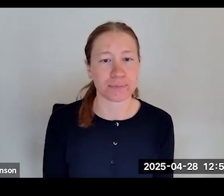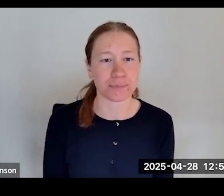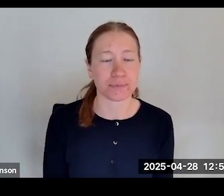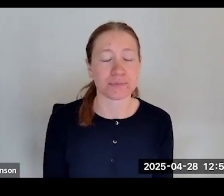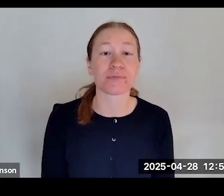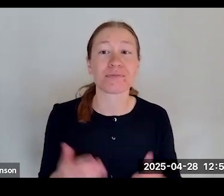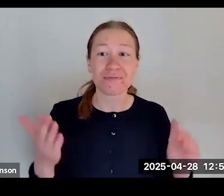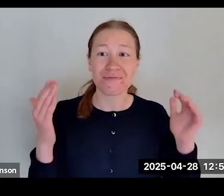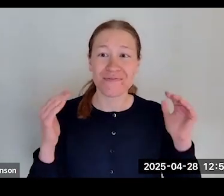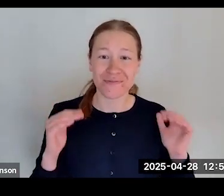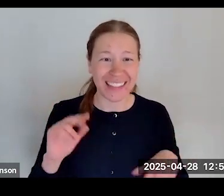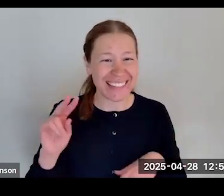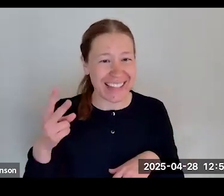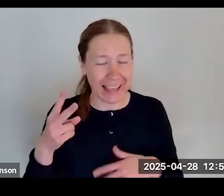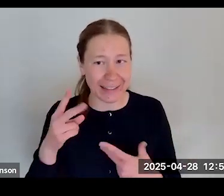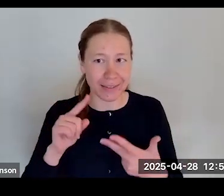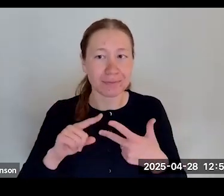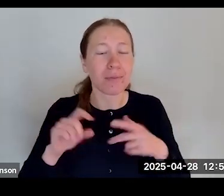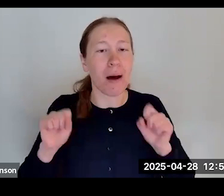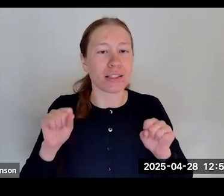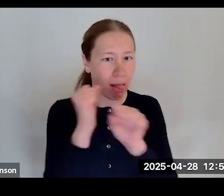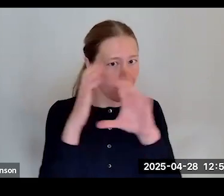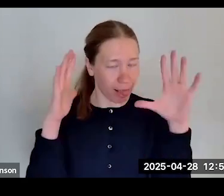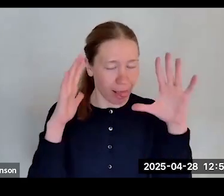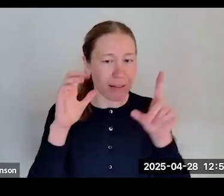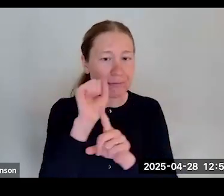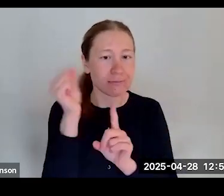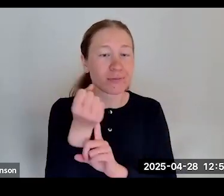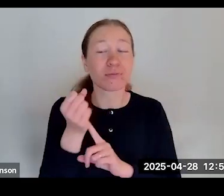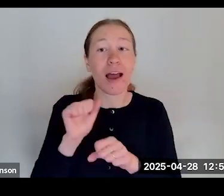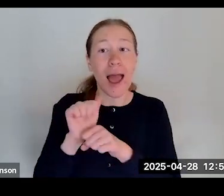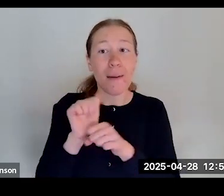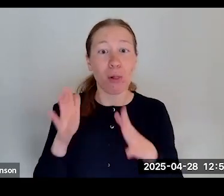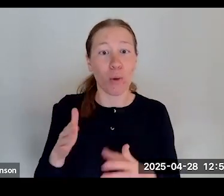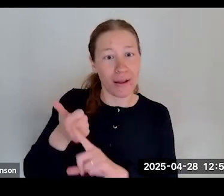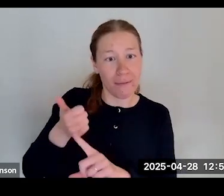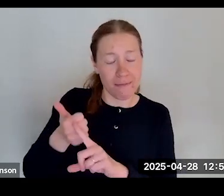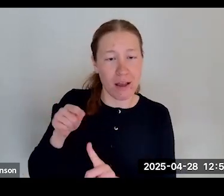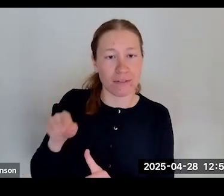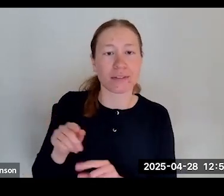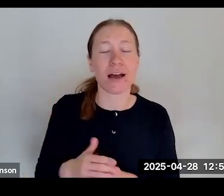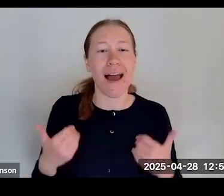For our second scenario we're gonna talk about, this is for an employee who has chronic pain